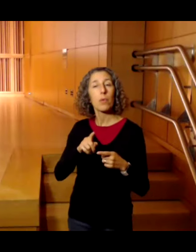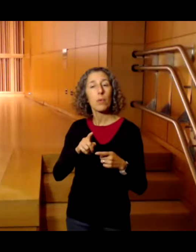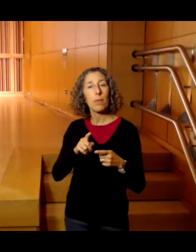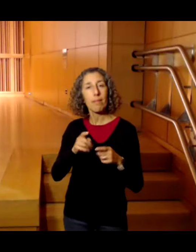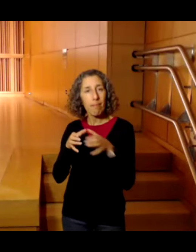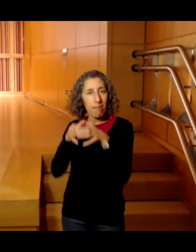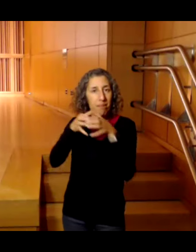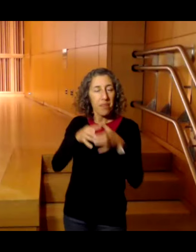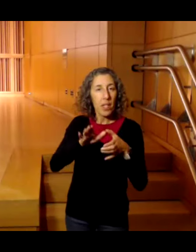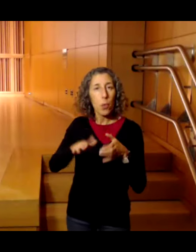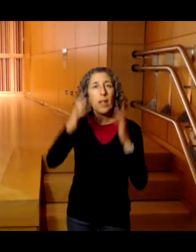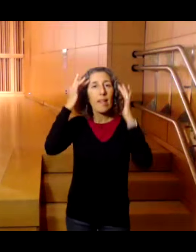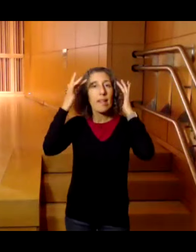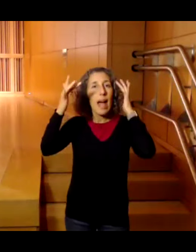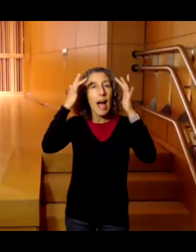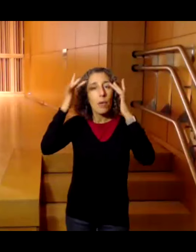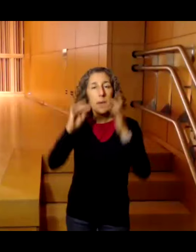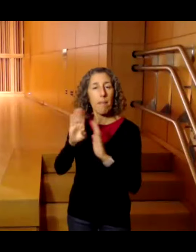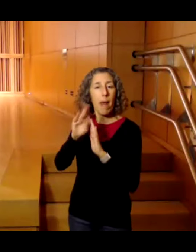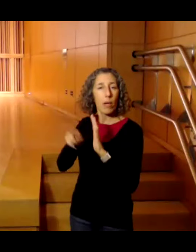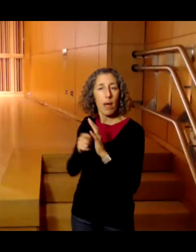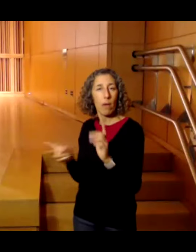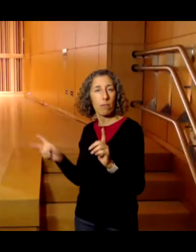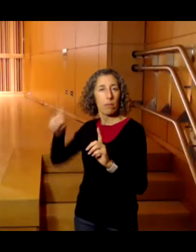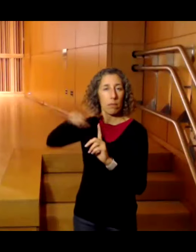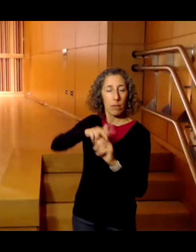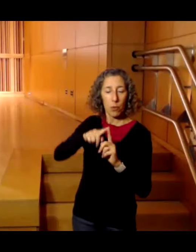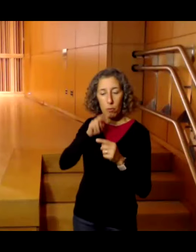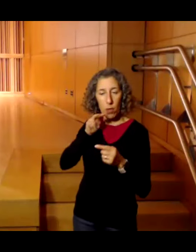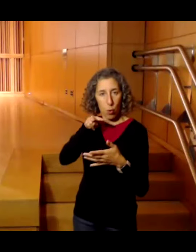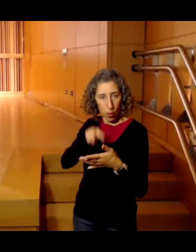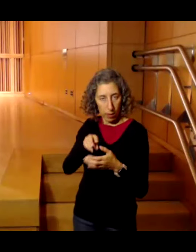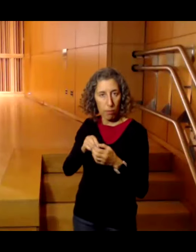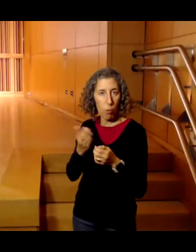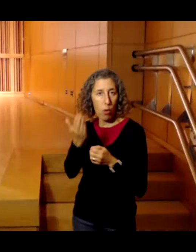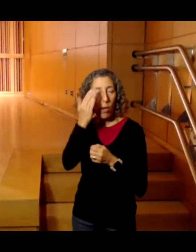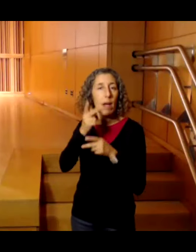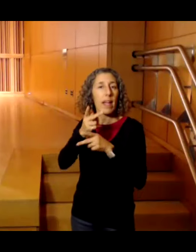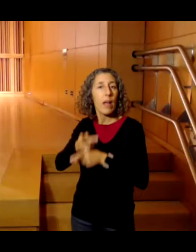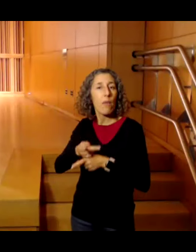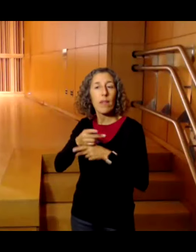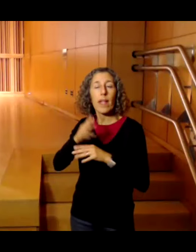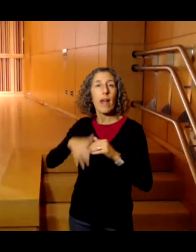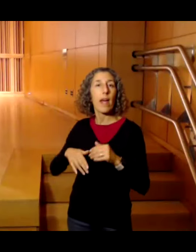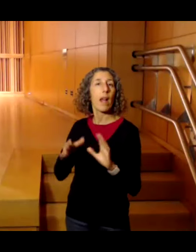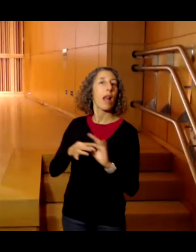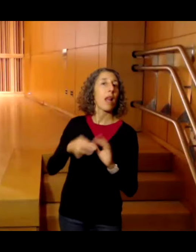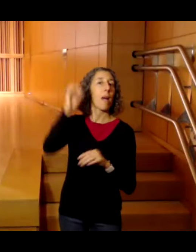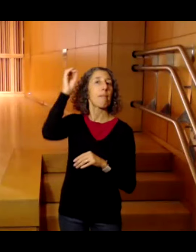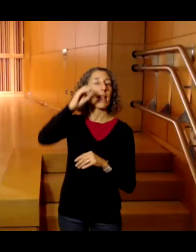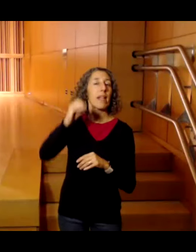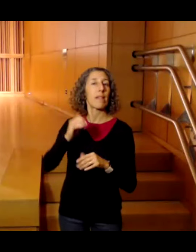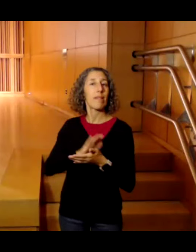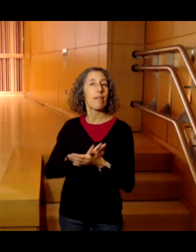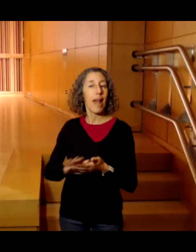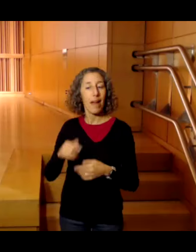Examine your blind allegiances. There I was, standing with the mic in one hand.